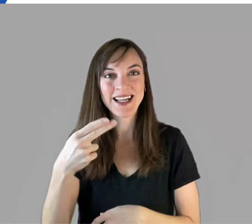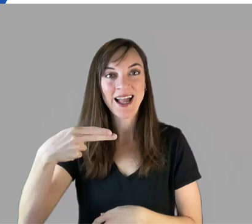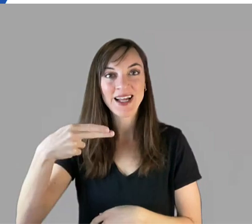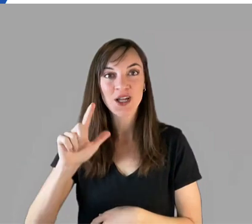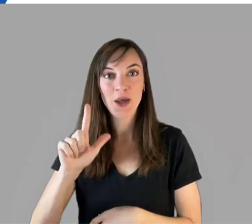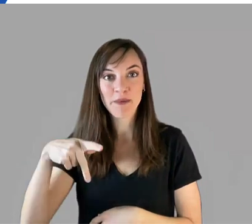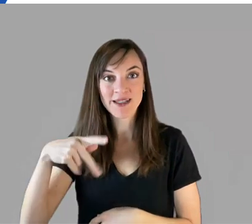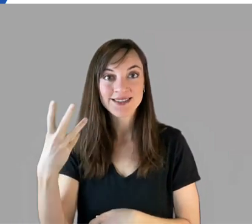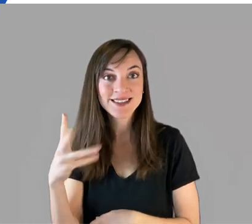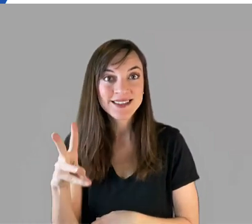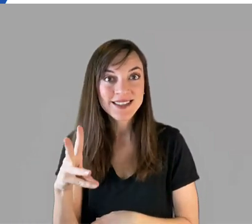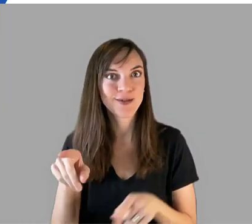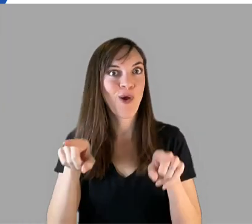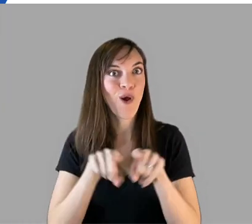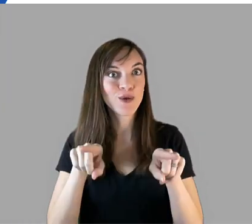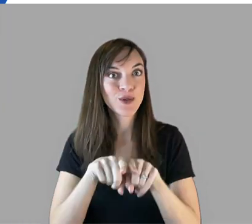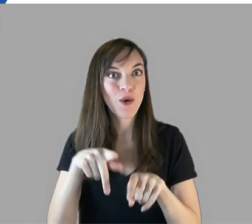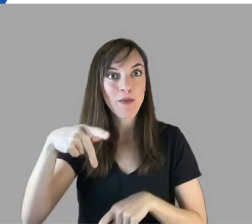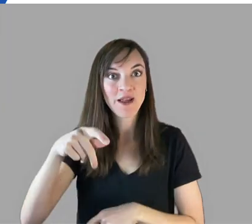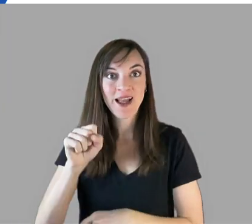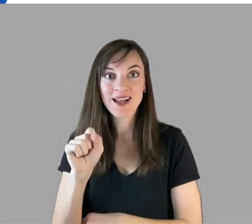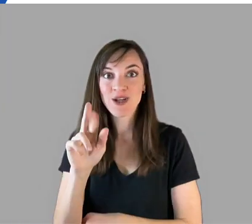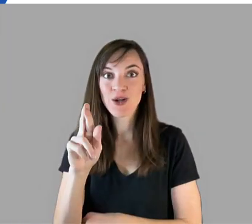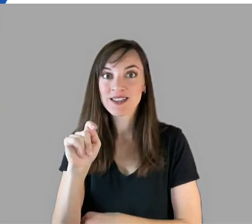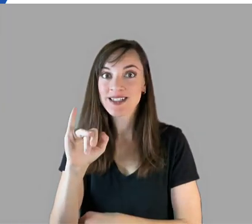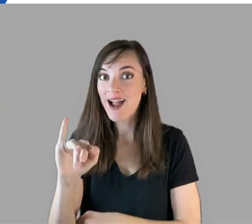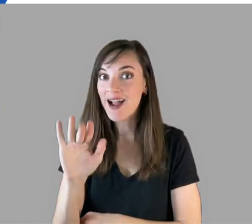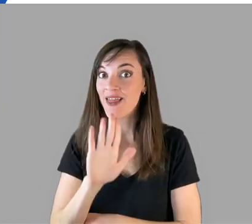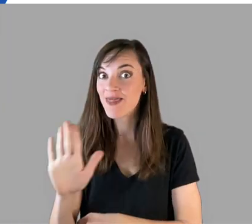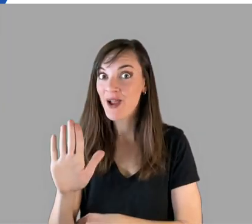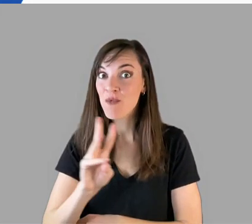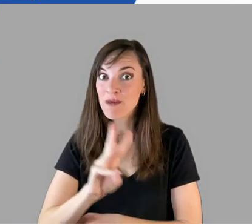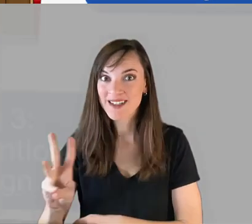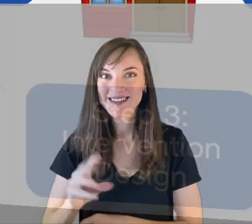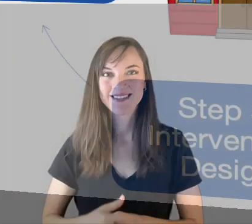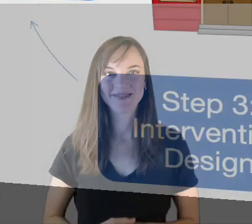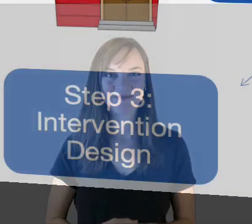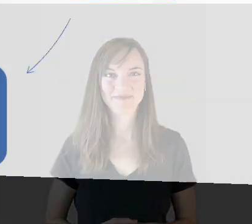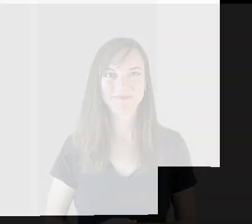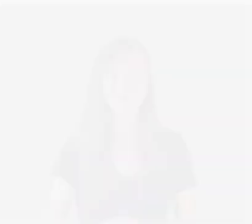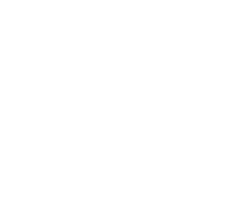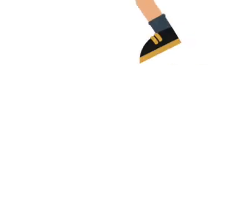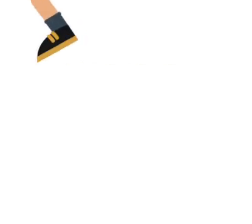the HLP 16 video and visit the PS/RtI website!